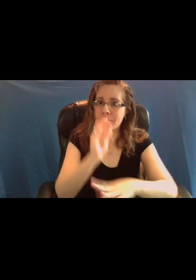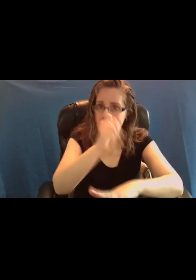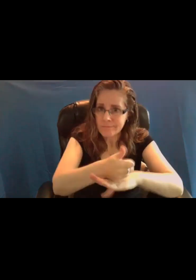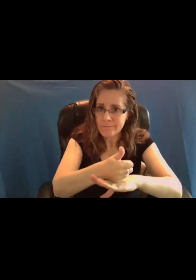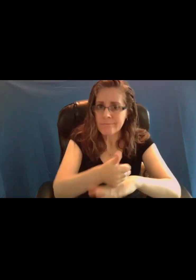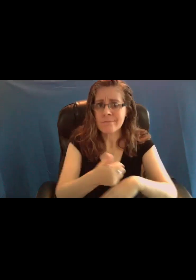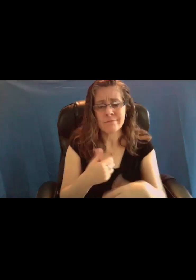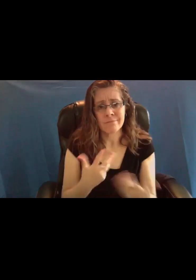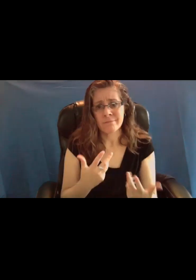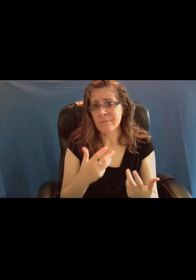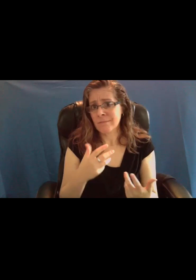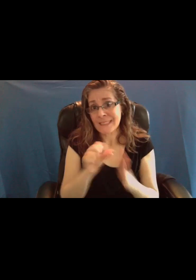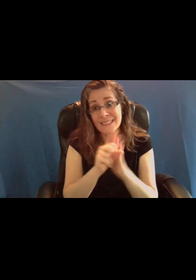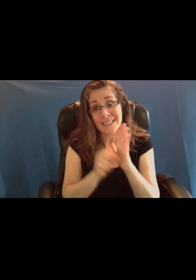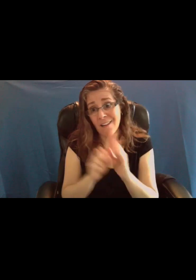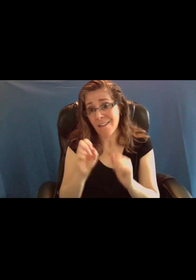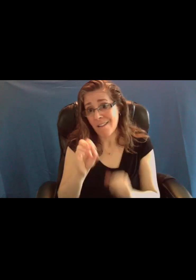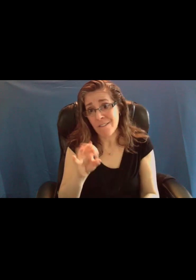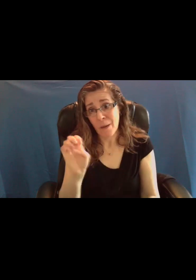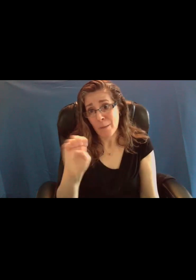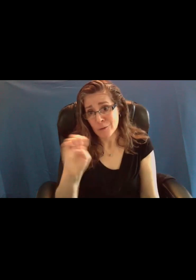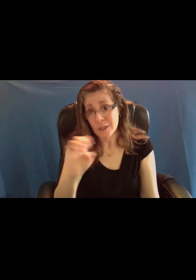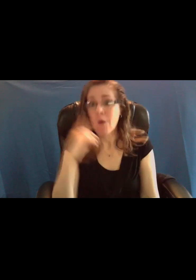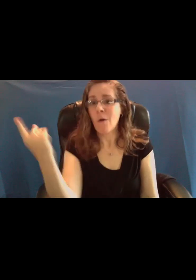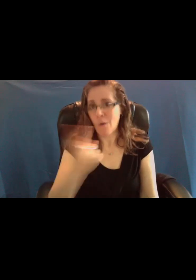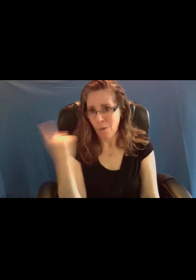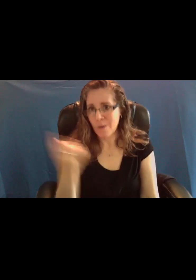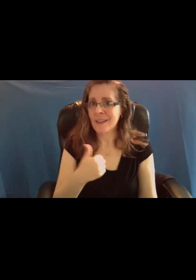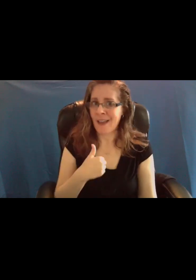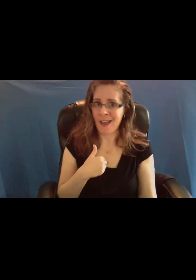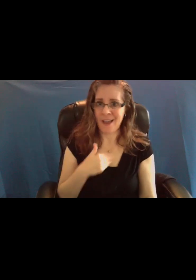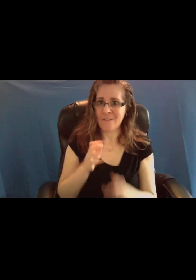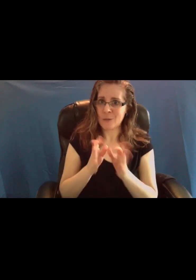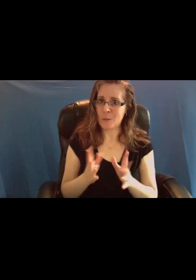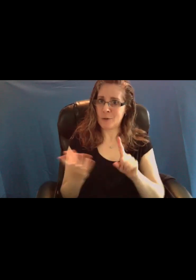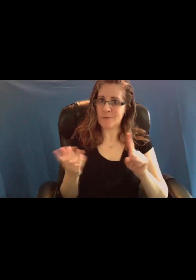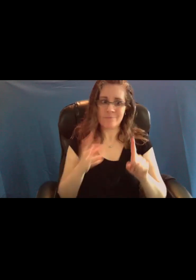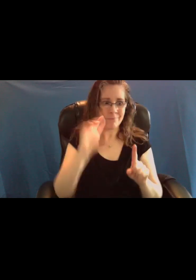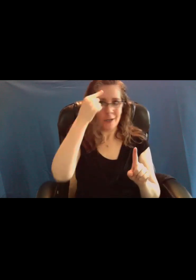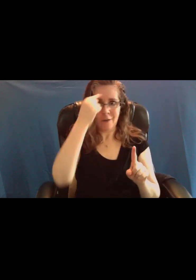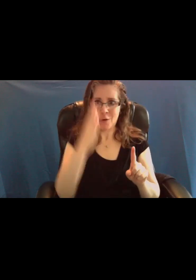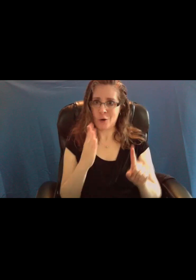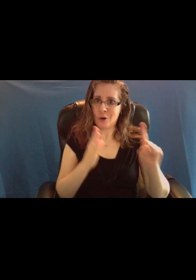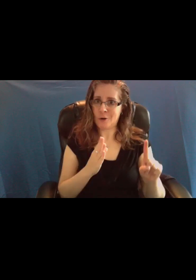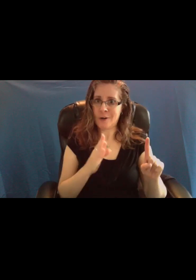emergency, you know, there's always an interpreter standing next to the Governor. It is not a question of -- you know, because we